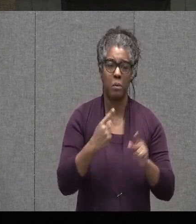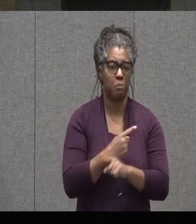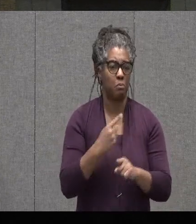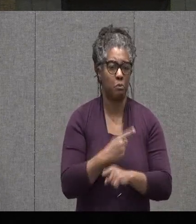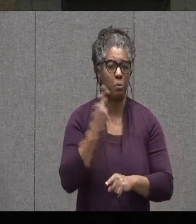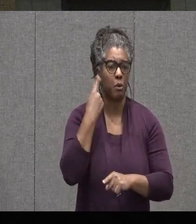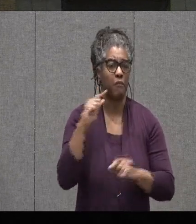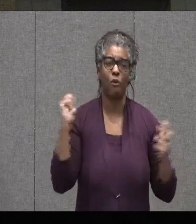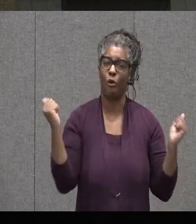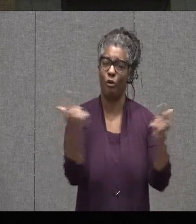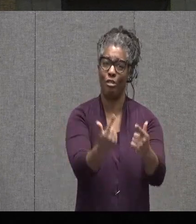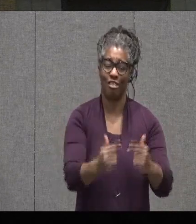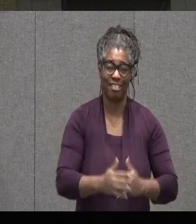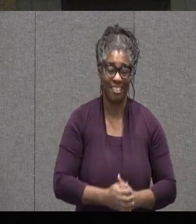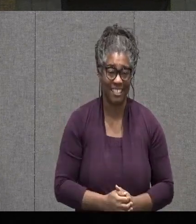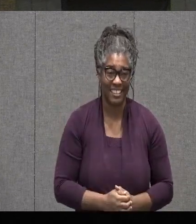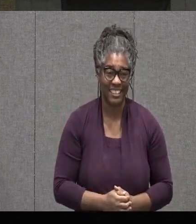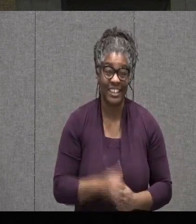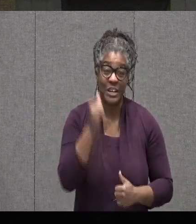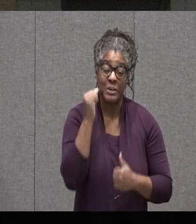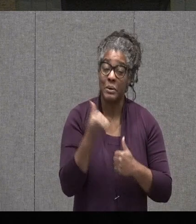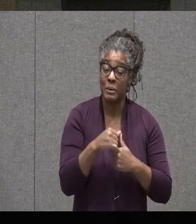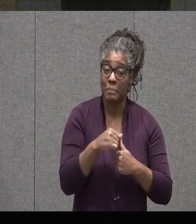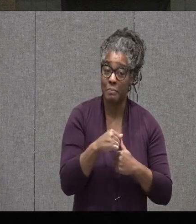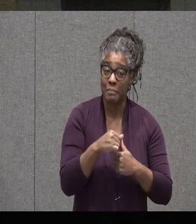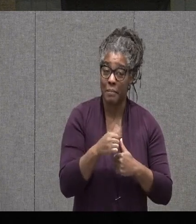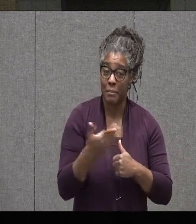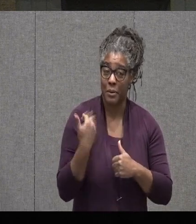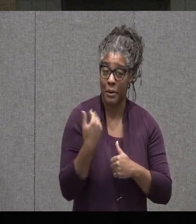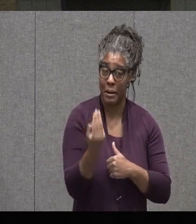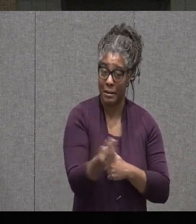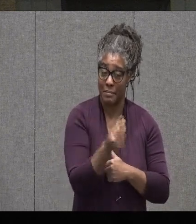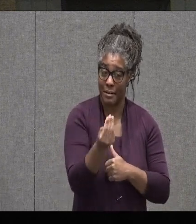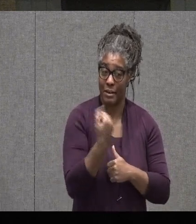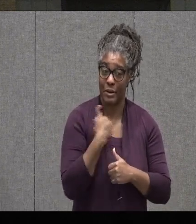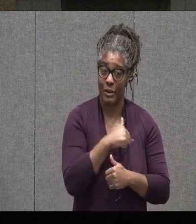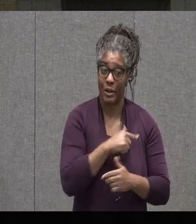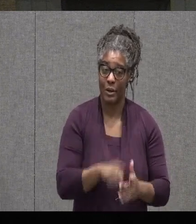So, as you'll remember, on Monday we started a new unit.